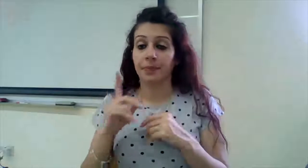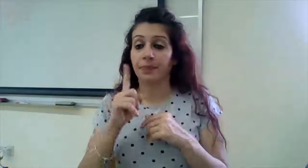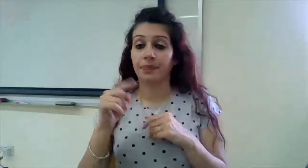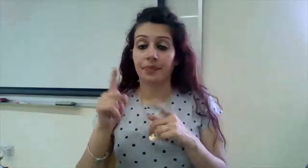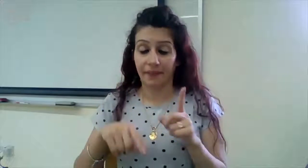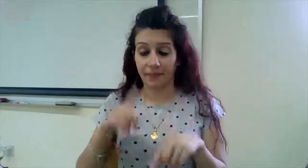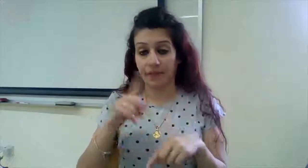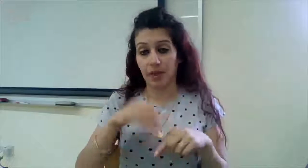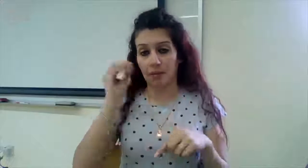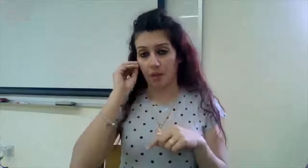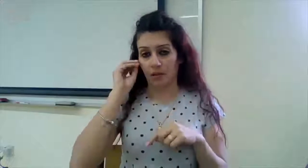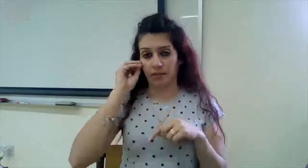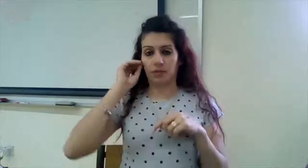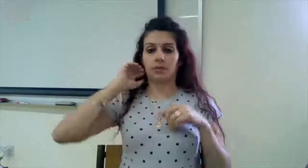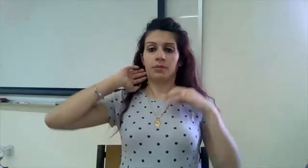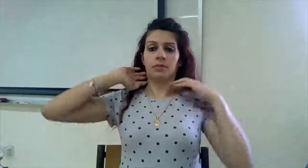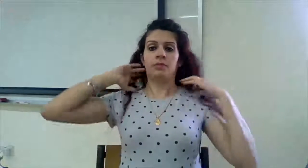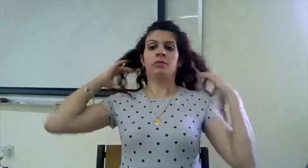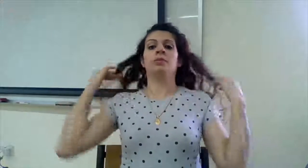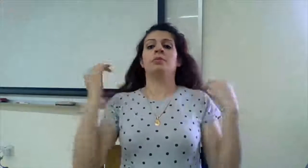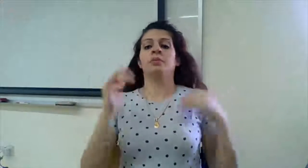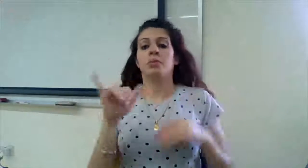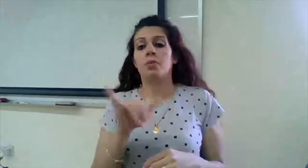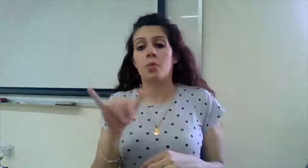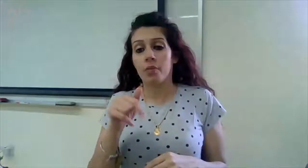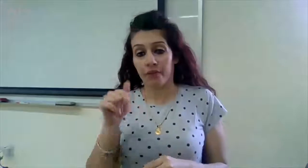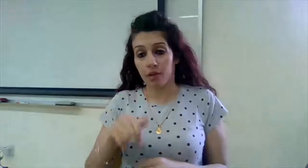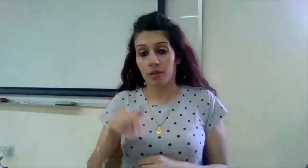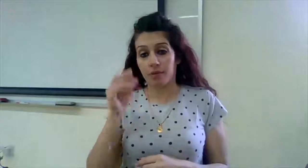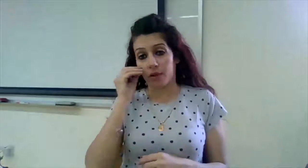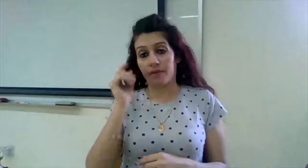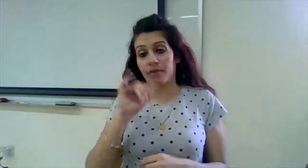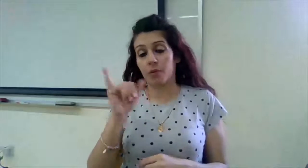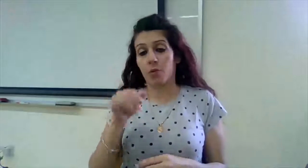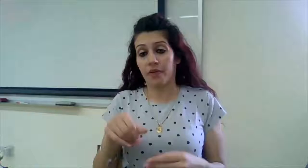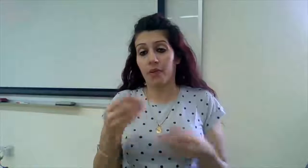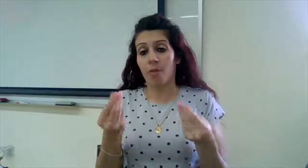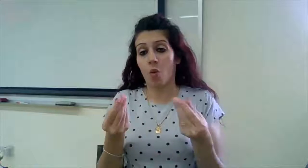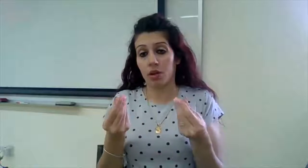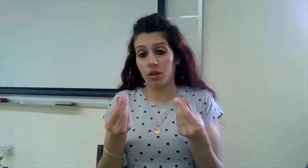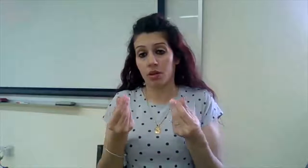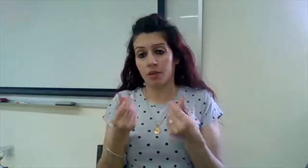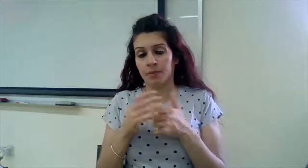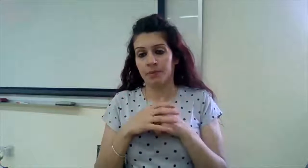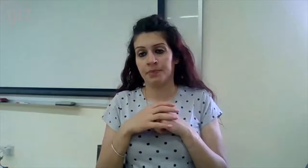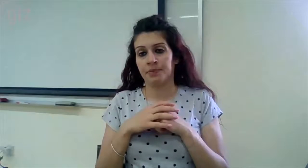us and so on that note I'll transition it over to Xena to see her thoughts is